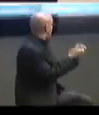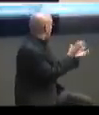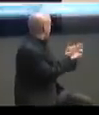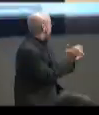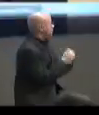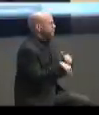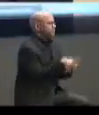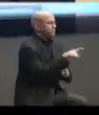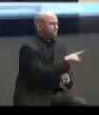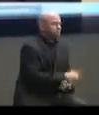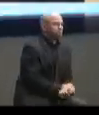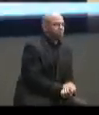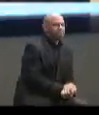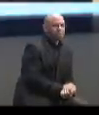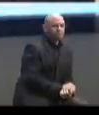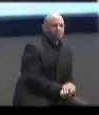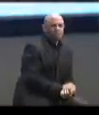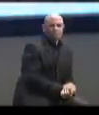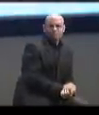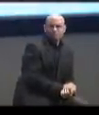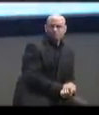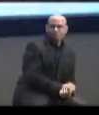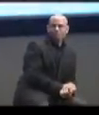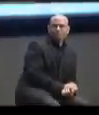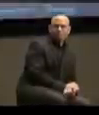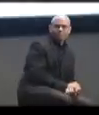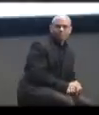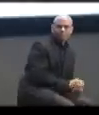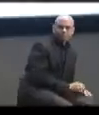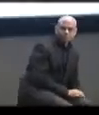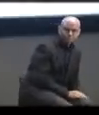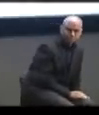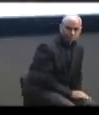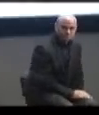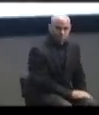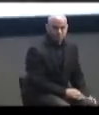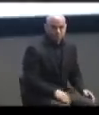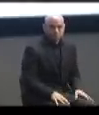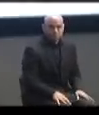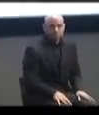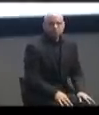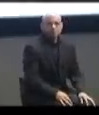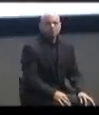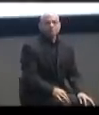I DO HAVE SOME SLIDES HERE TO SHARE.